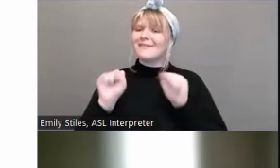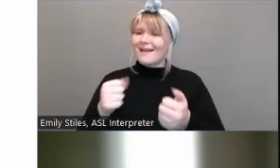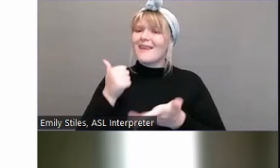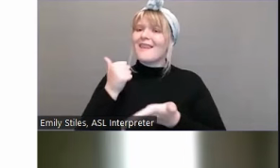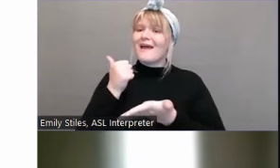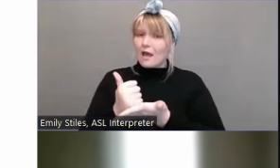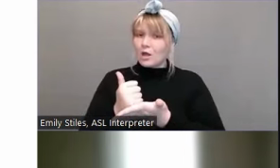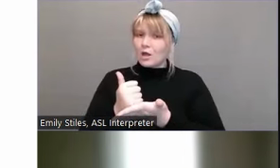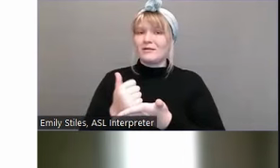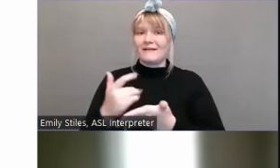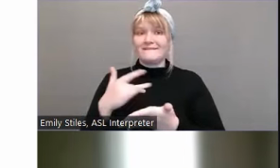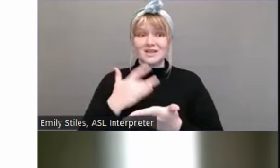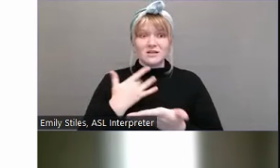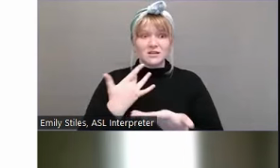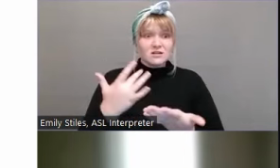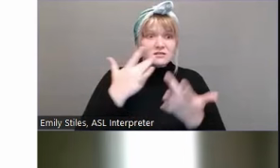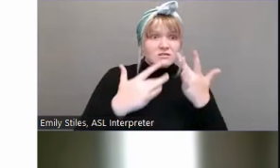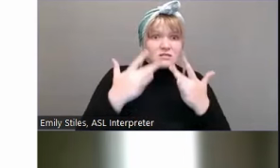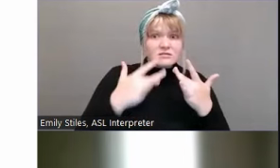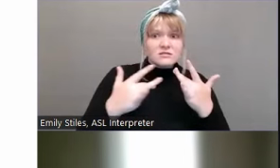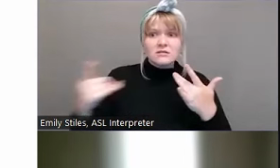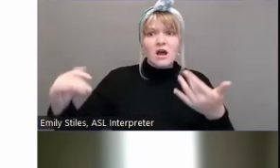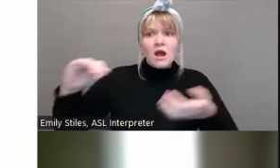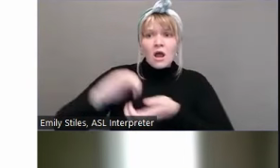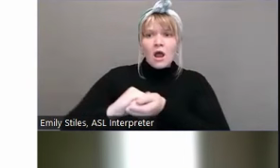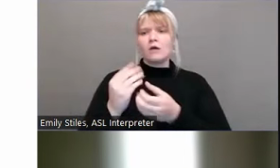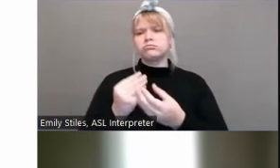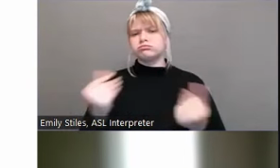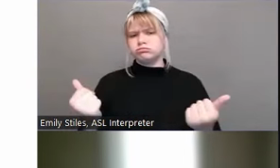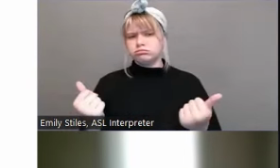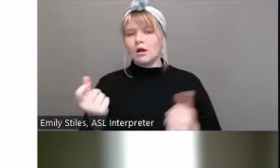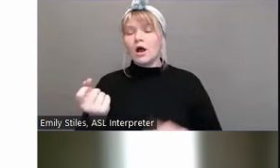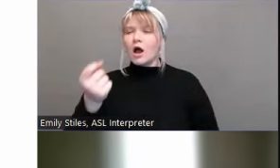Understanding the process and red tape of various regulations and programs allows for